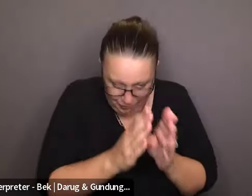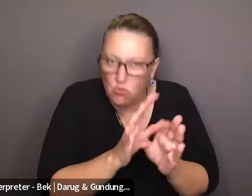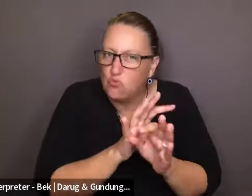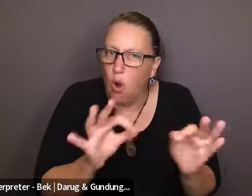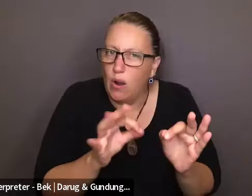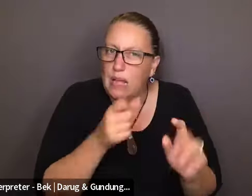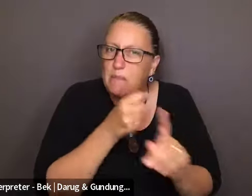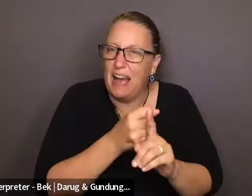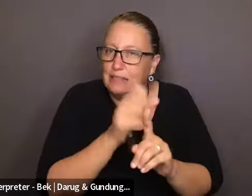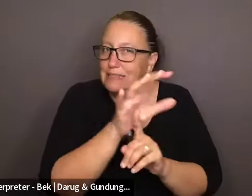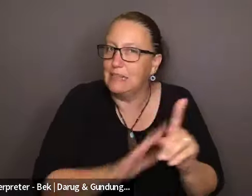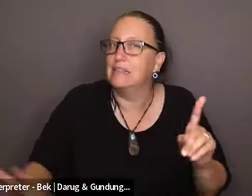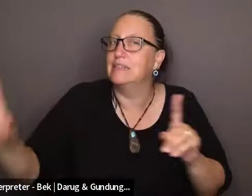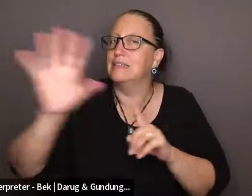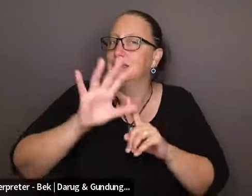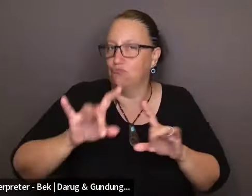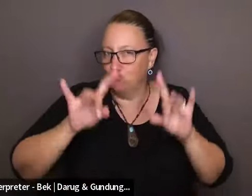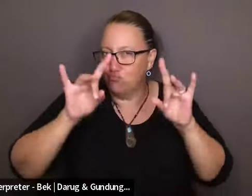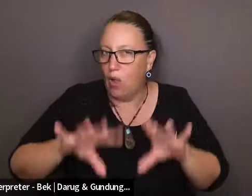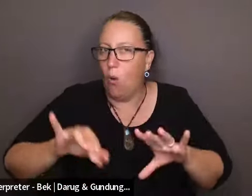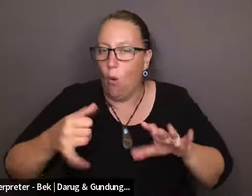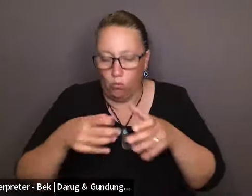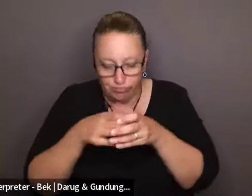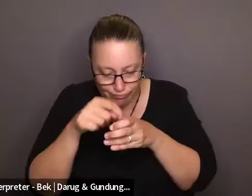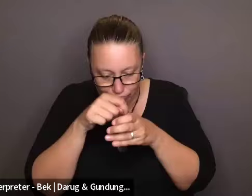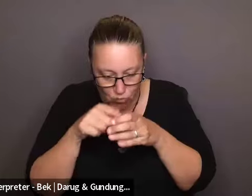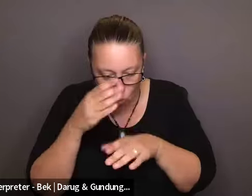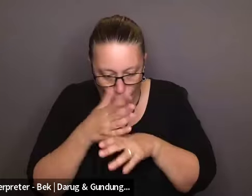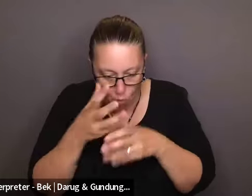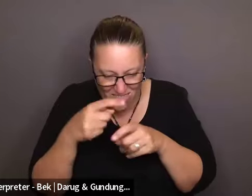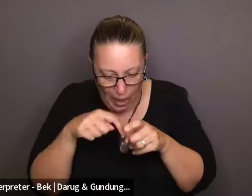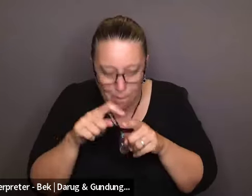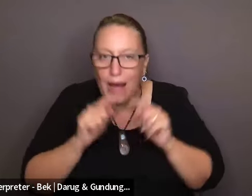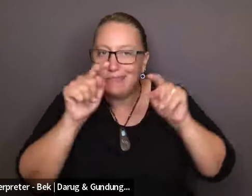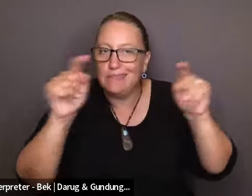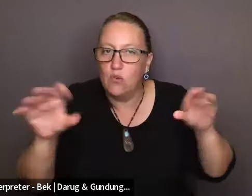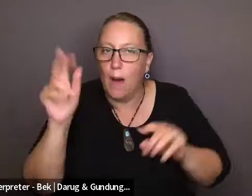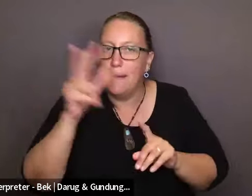for policy and system impact, if your cohort is very narrow and there's no national potential for impact or impact